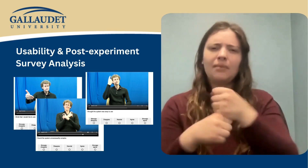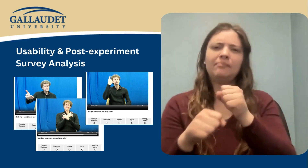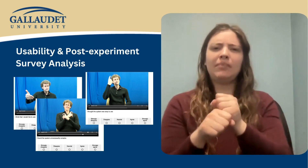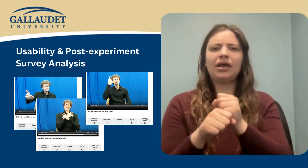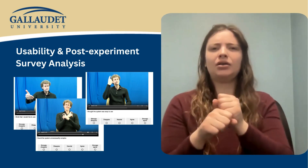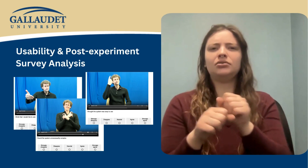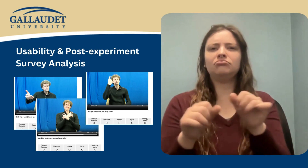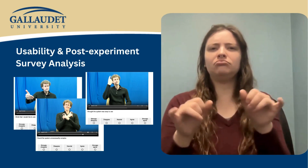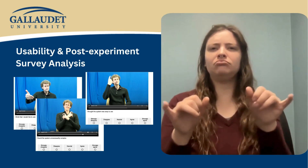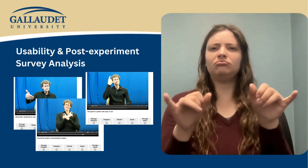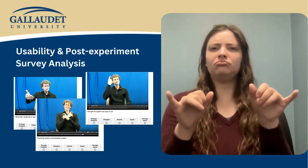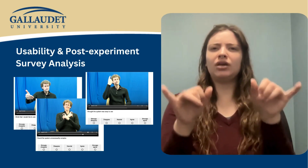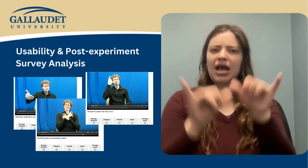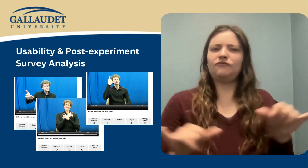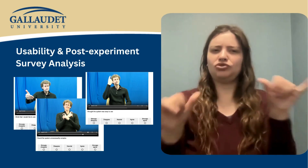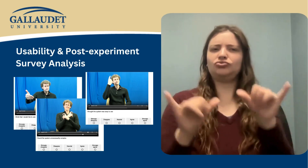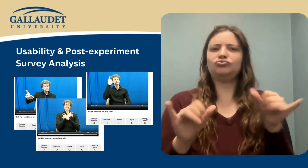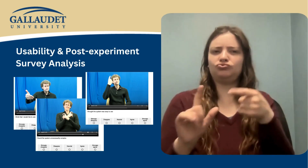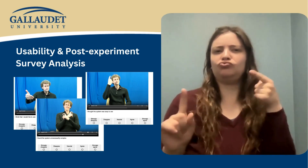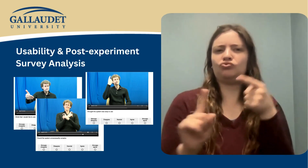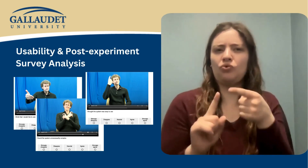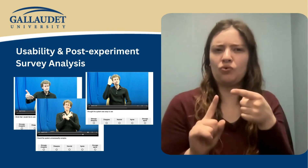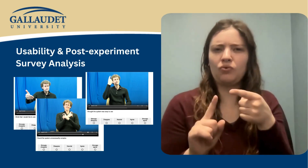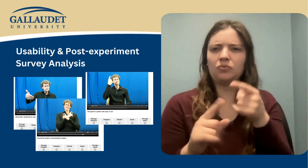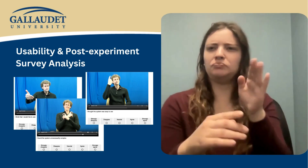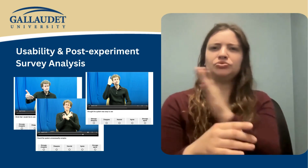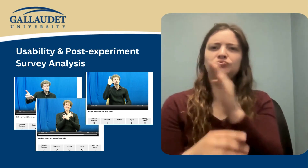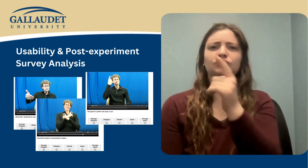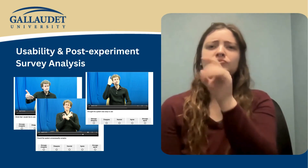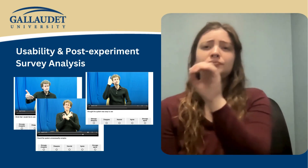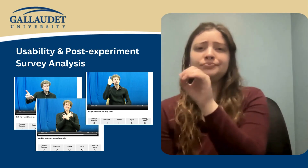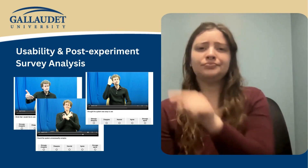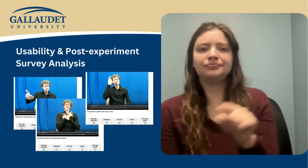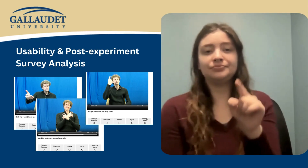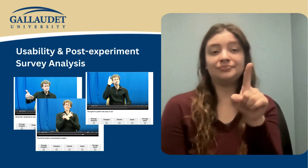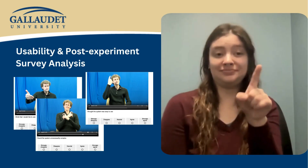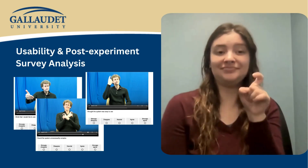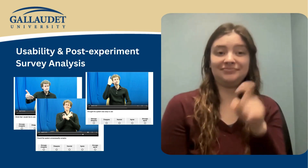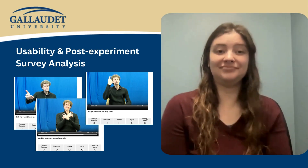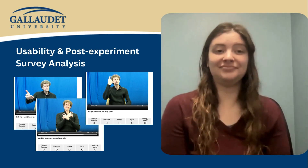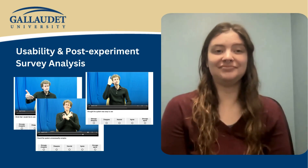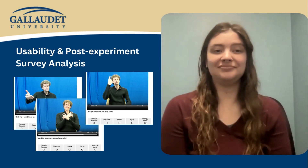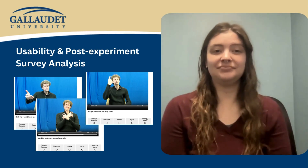or a validated ASL translation. They completed the SUS immediately after each task,